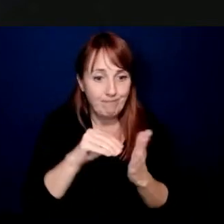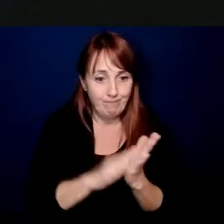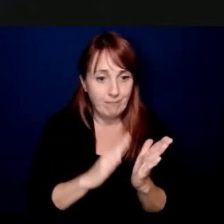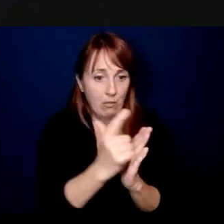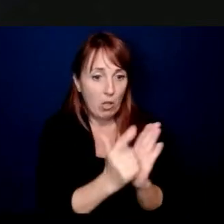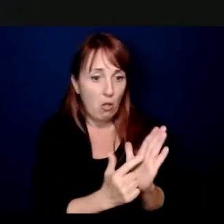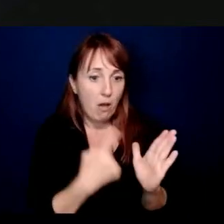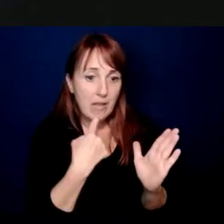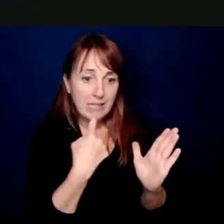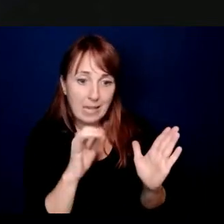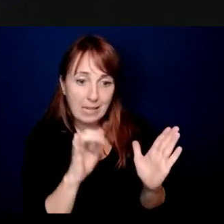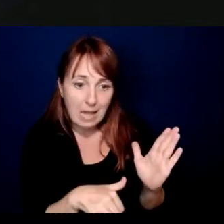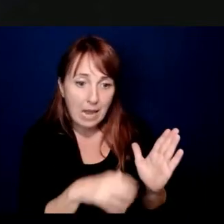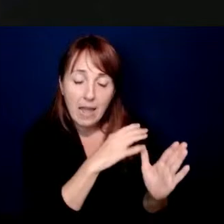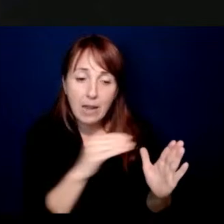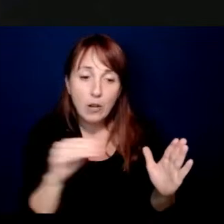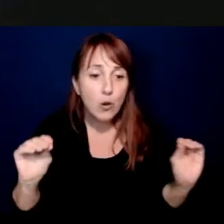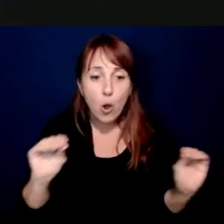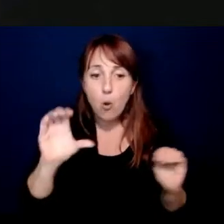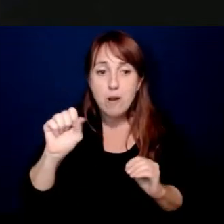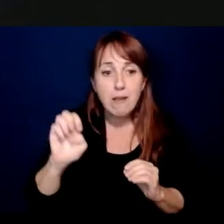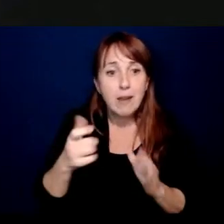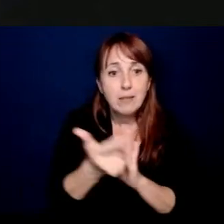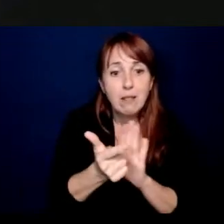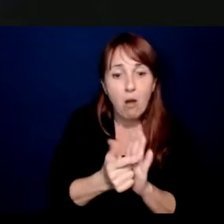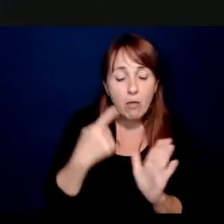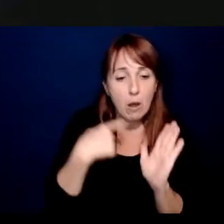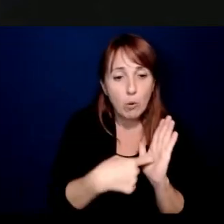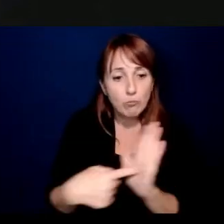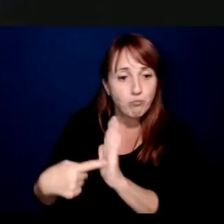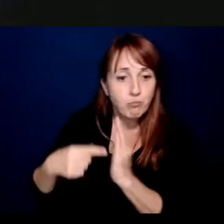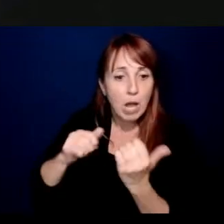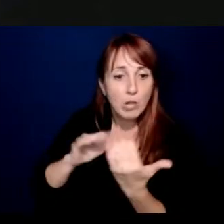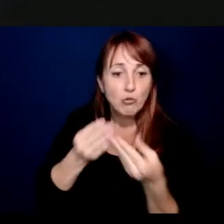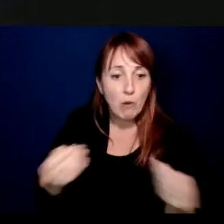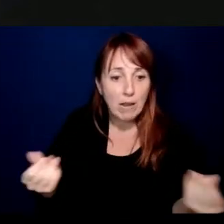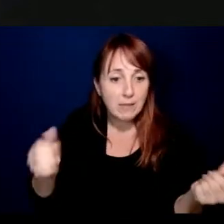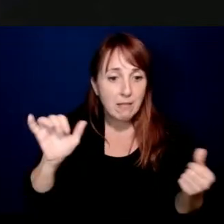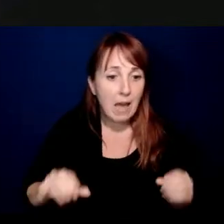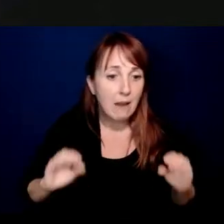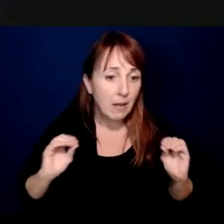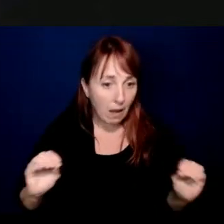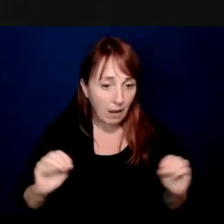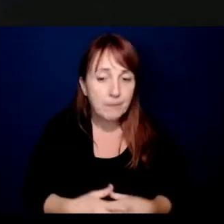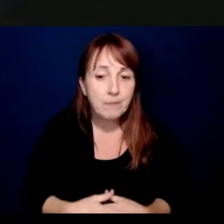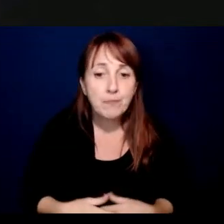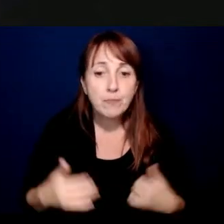that and there's no case law that I'm aware of that would address that this bill uses